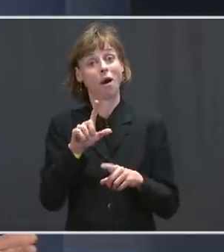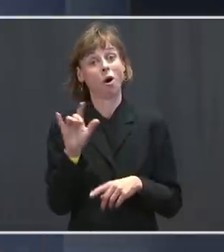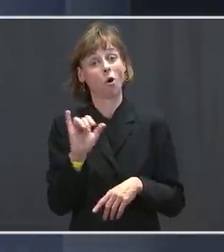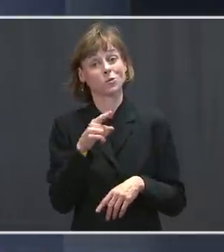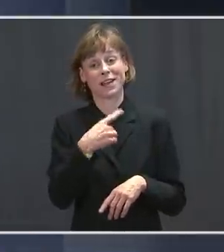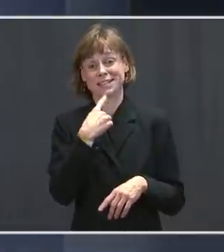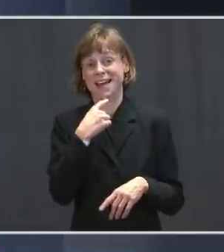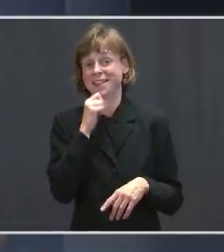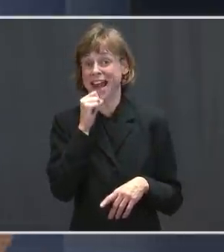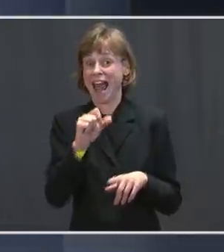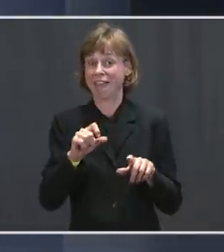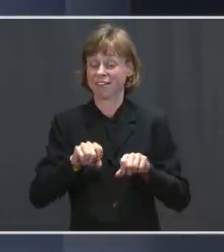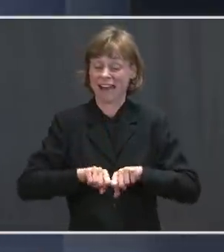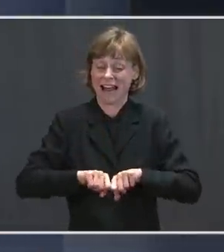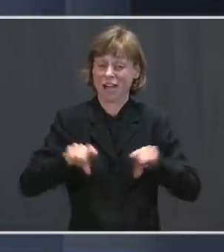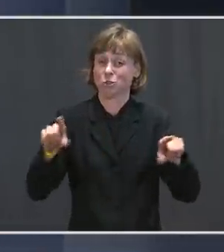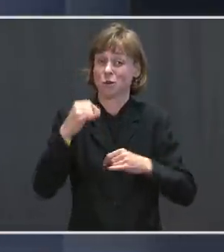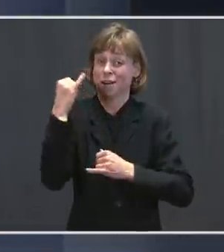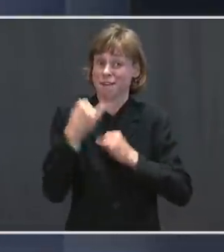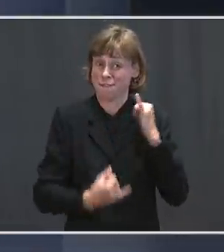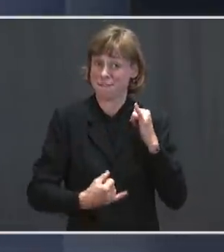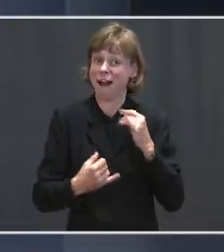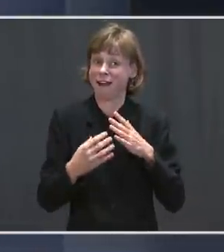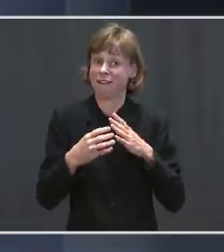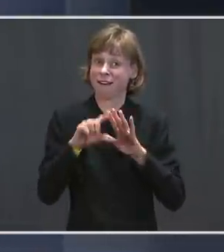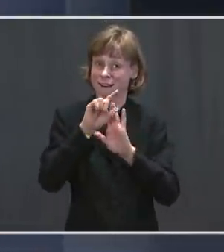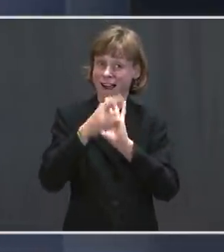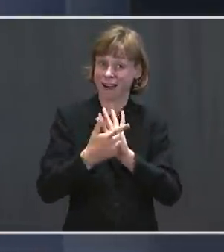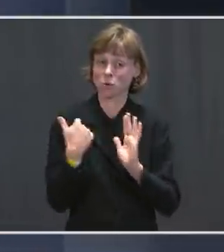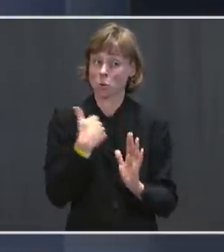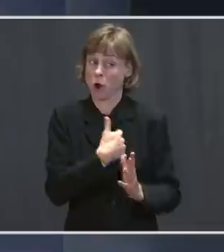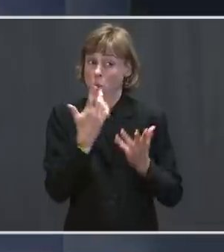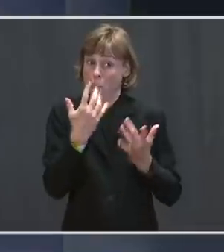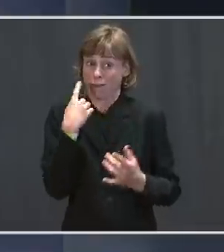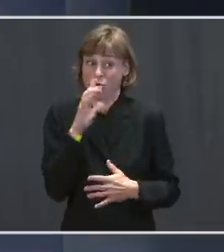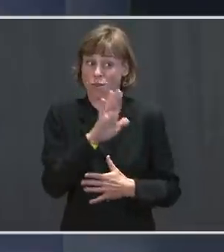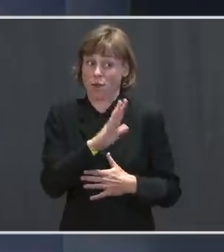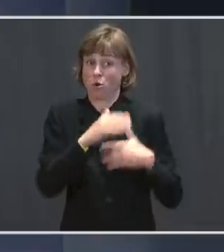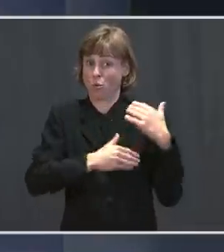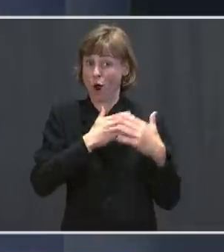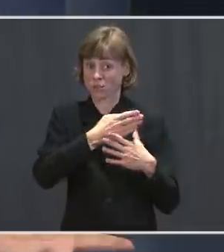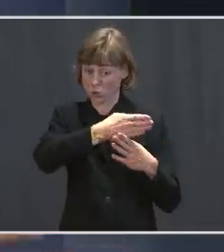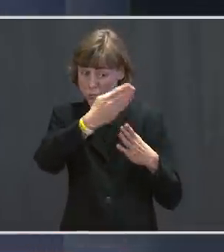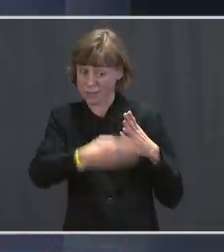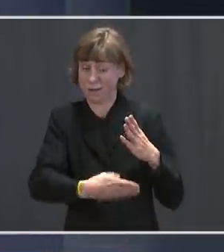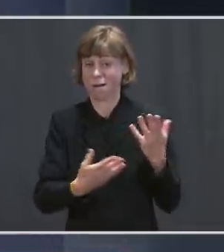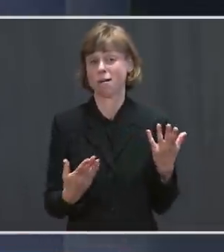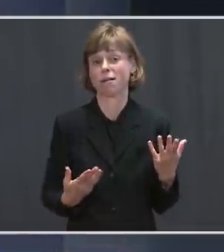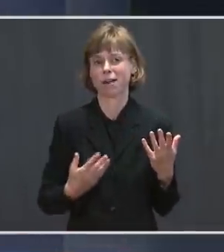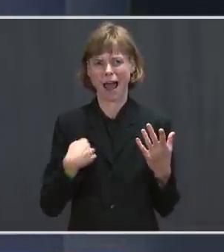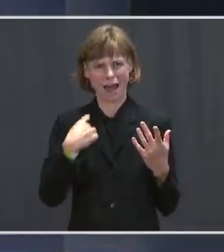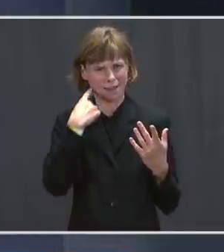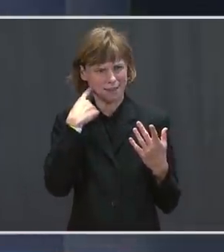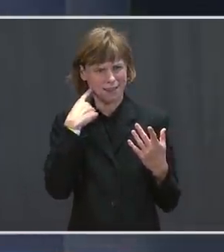And we, of course, wait for that process to complete and see its way through, as she would say as well. I believe she did an interview last night